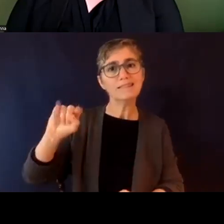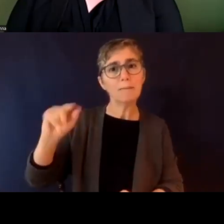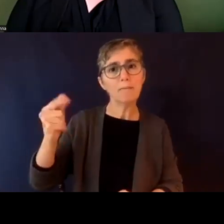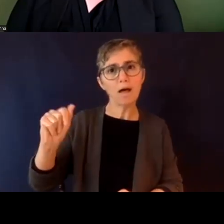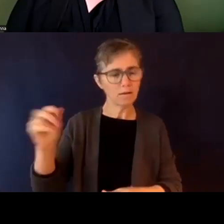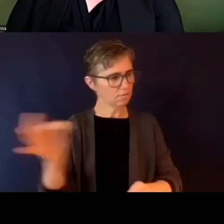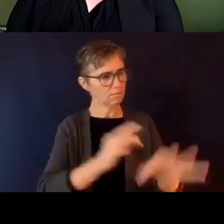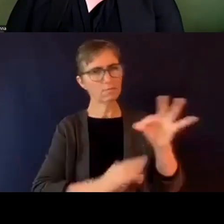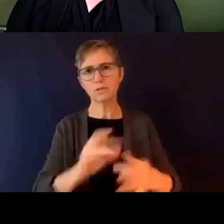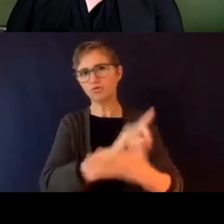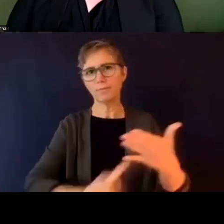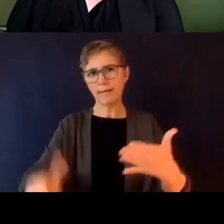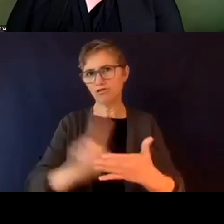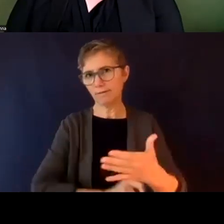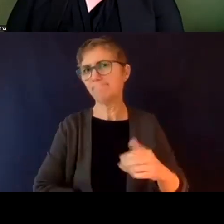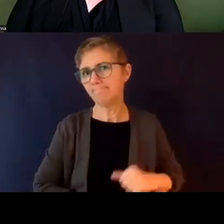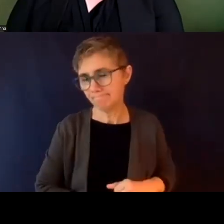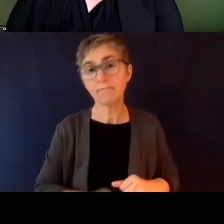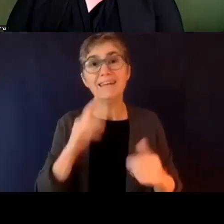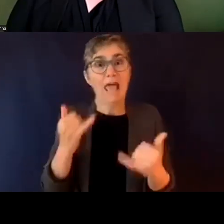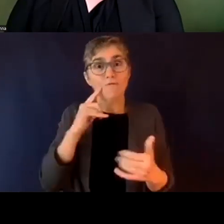And we're right on time now for our second question.